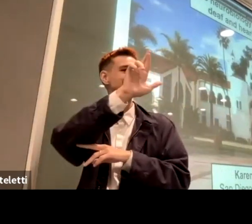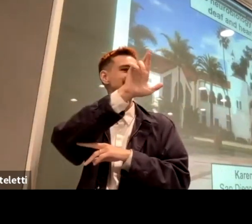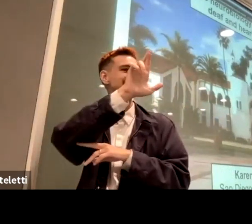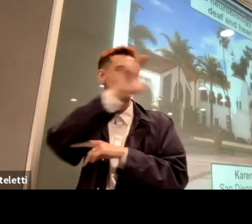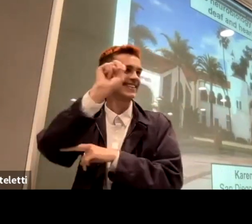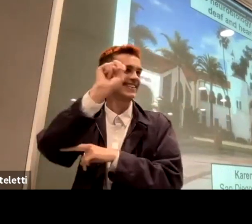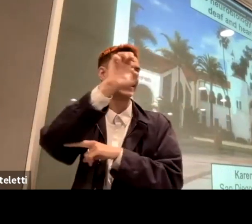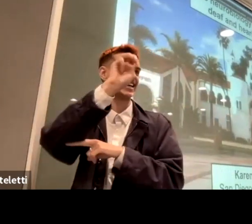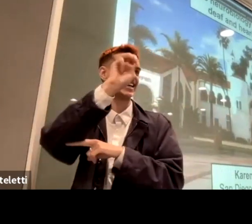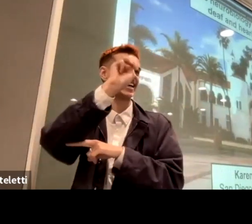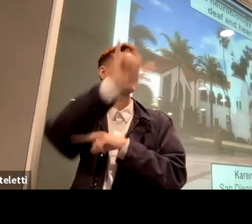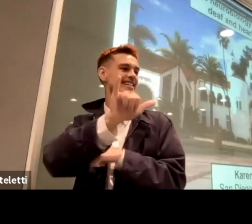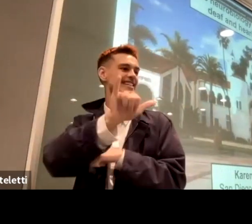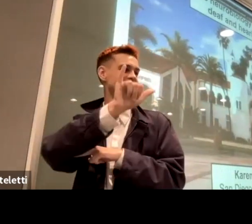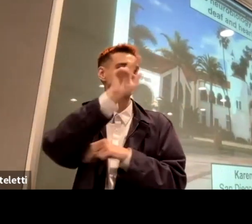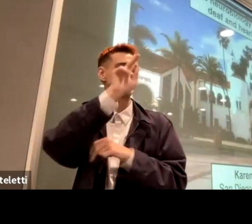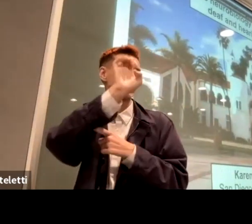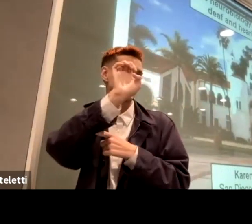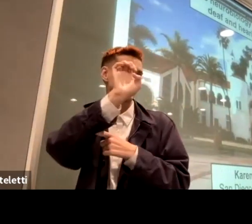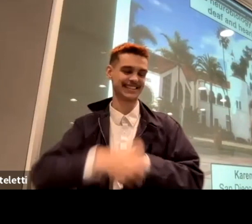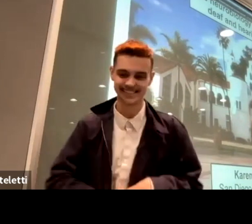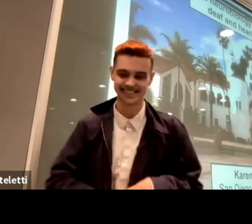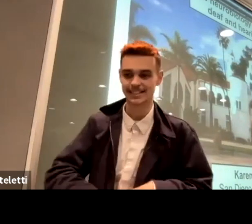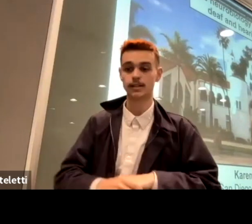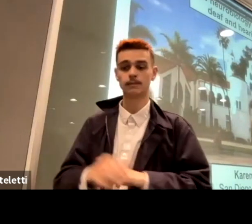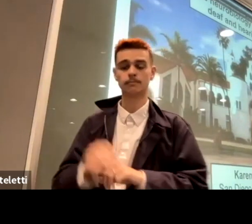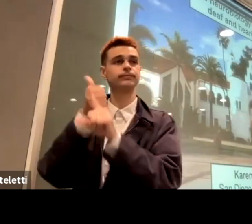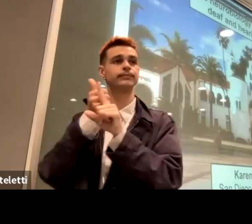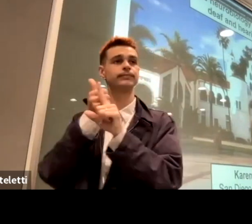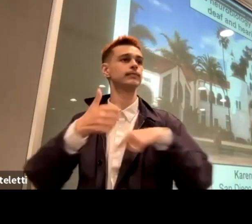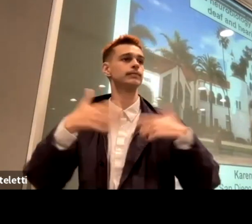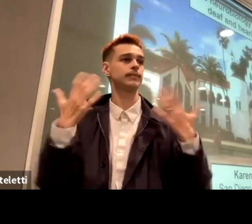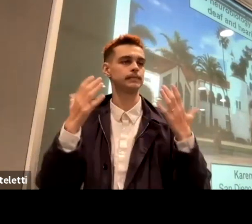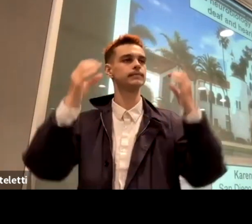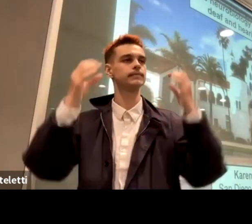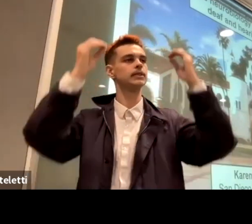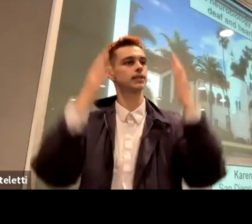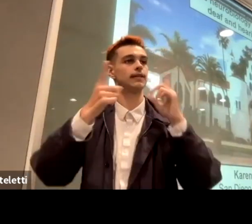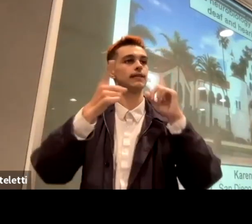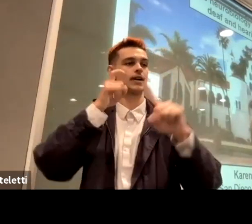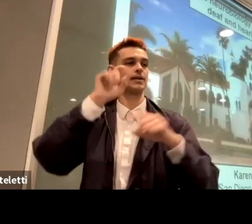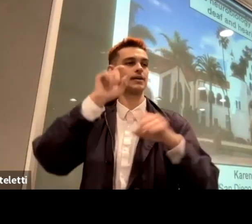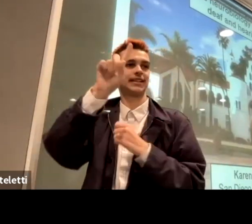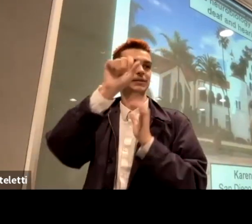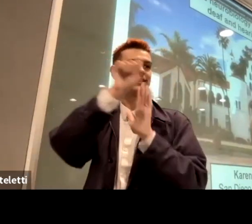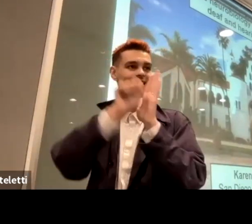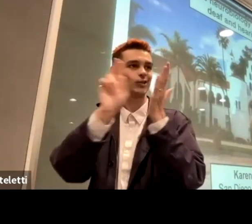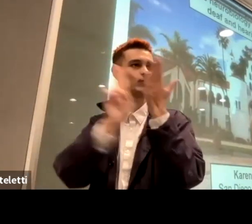She's been a professor at San Diego State University.